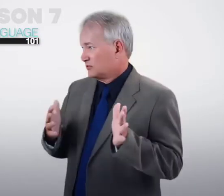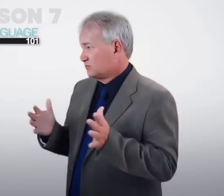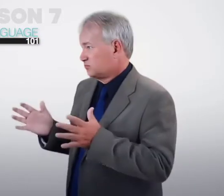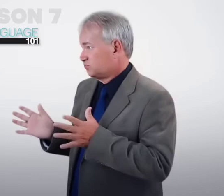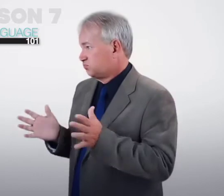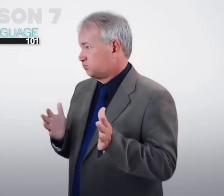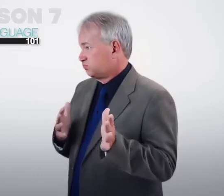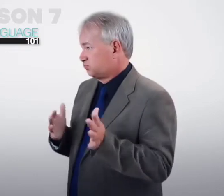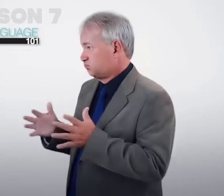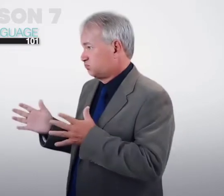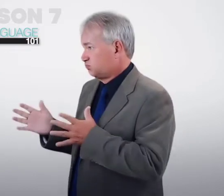Wind.